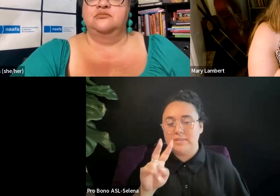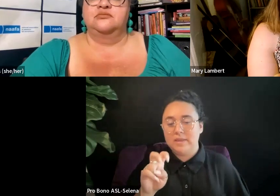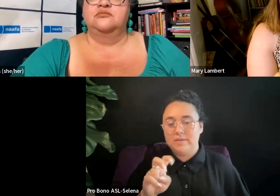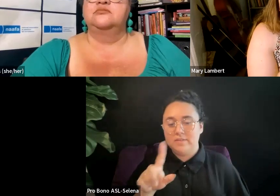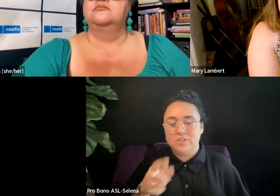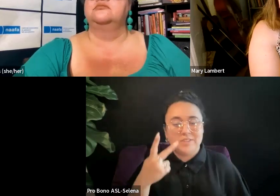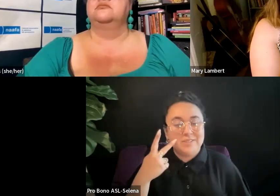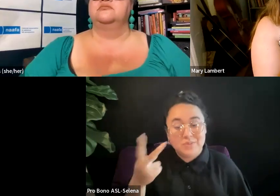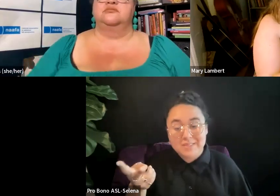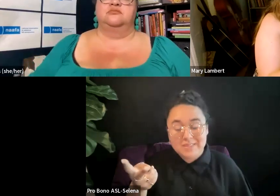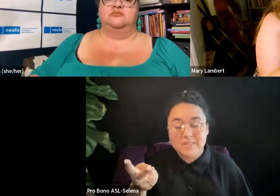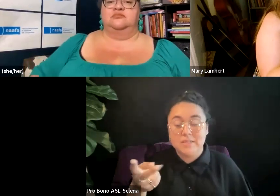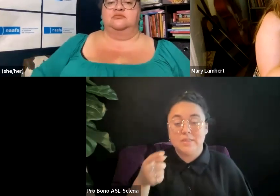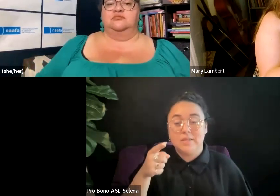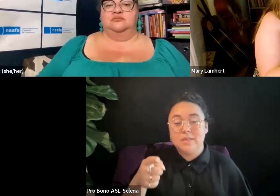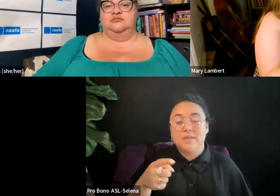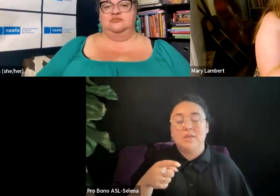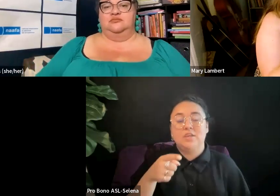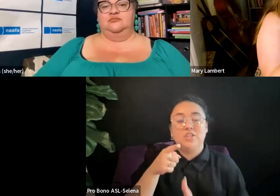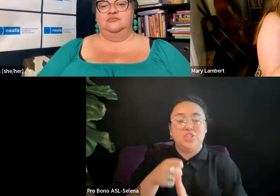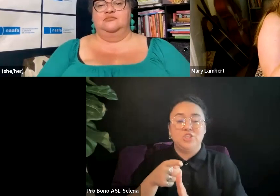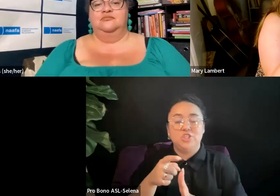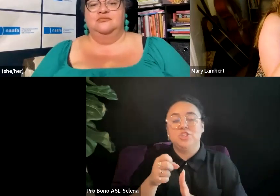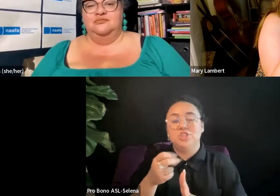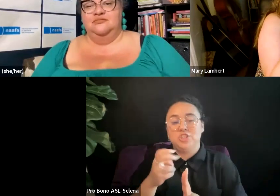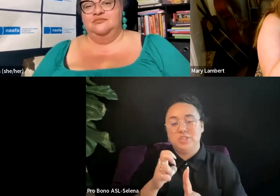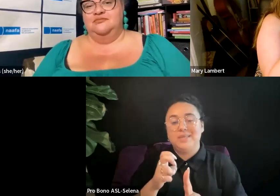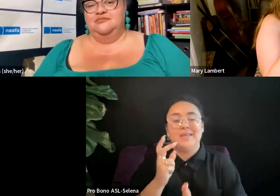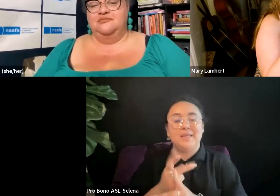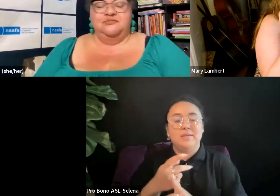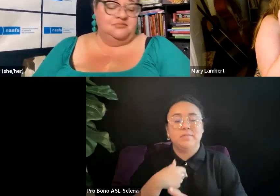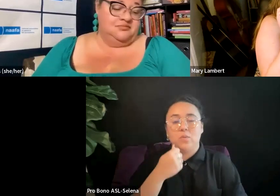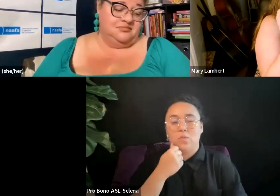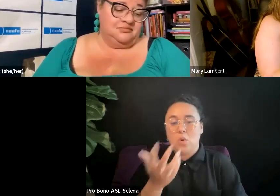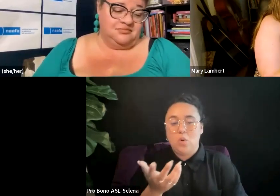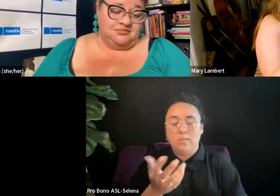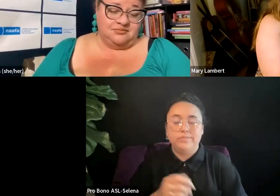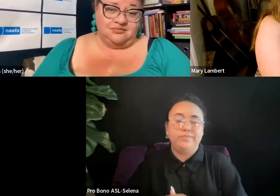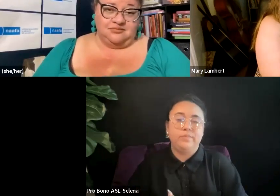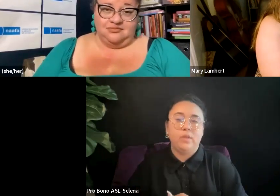like, for example, in that she gives you more music video. A friend of a friend